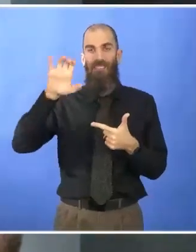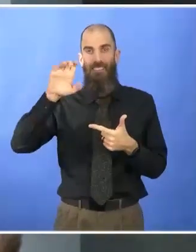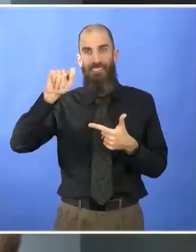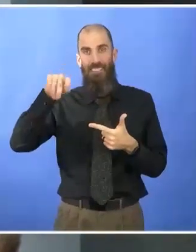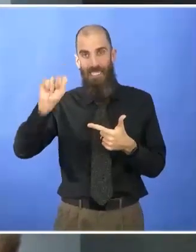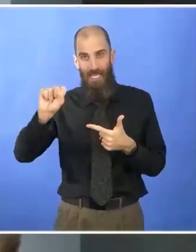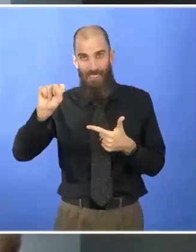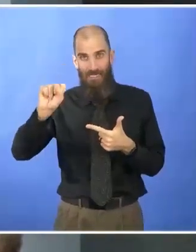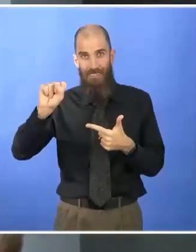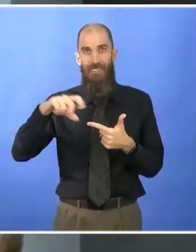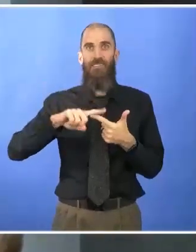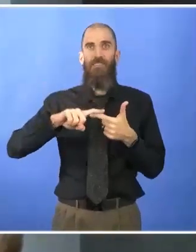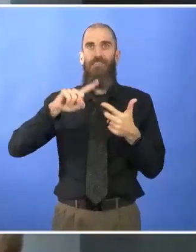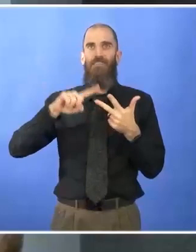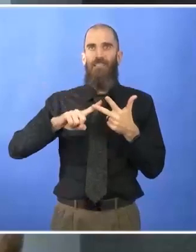ABILITY TO MAKE POINT-TO-POINT VIDEO CALLS USING AMERICAN SIGN